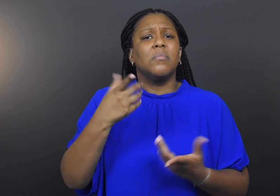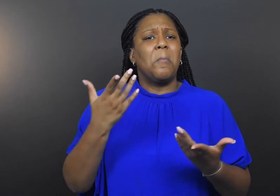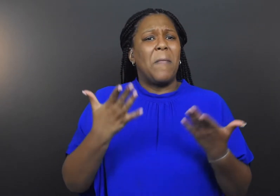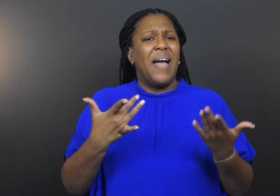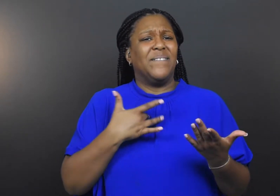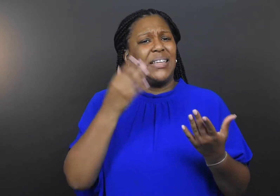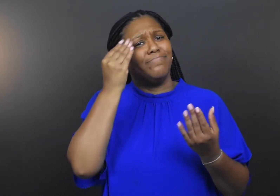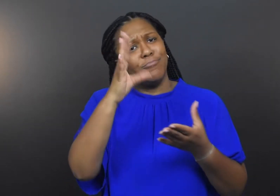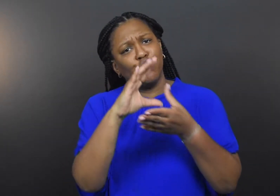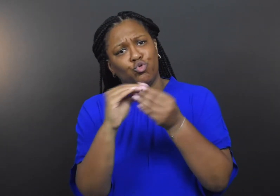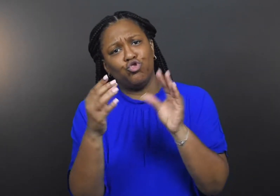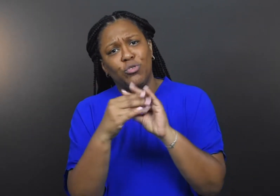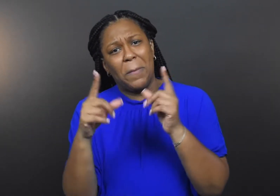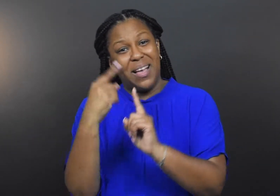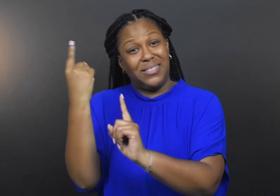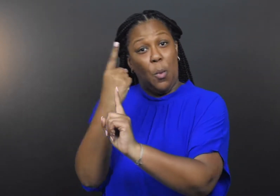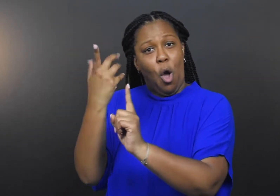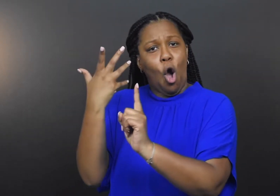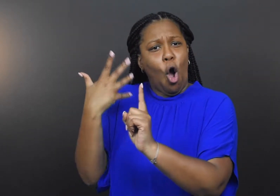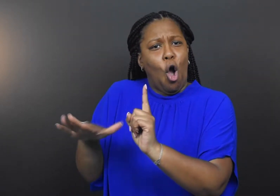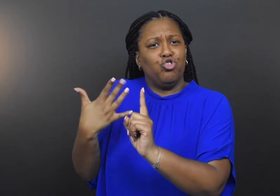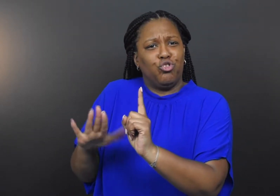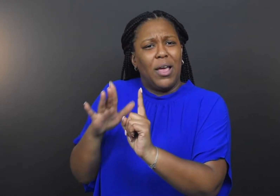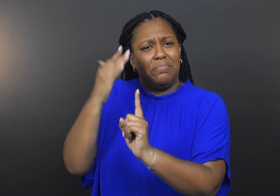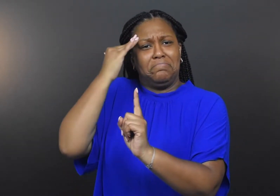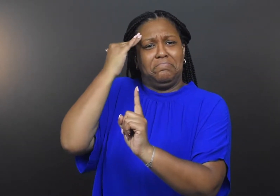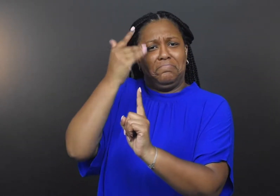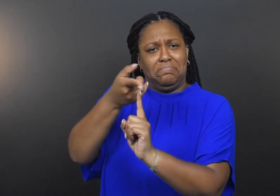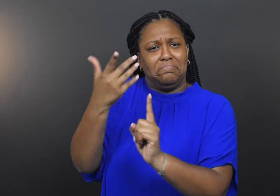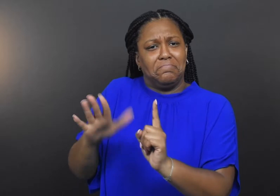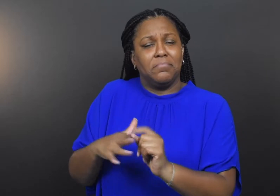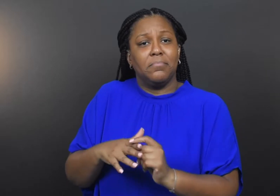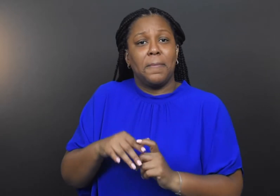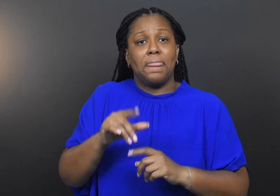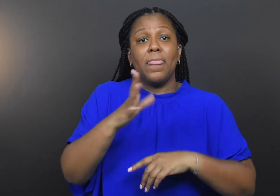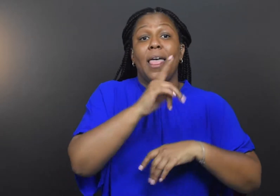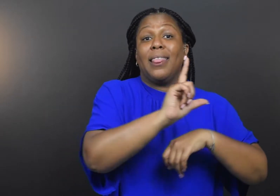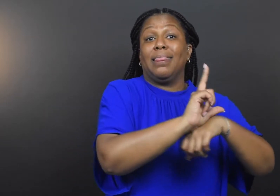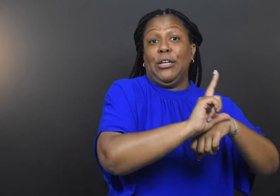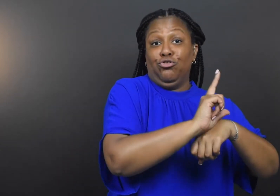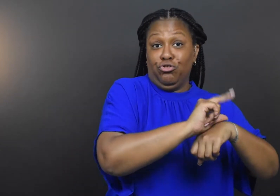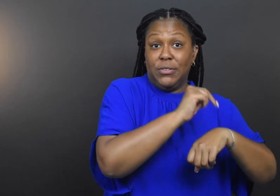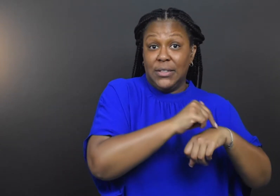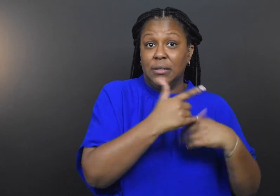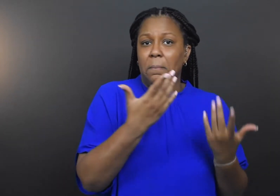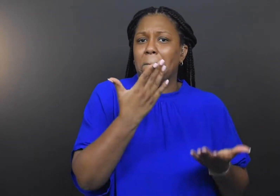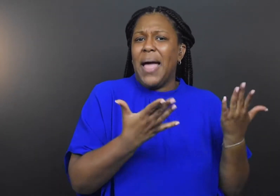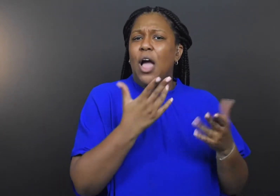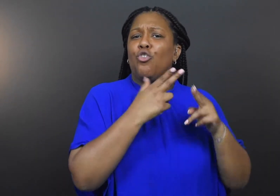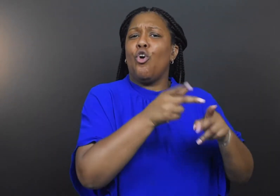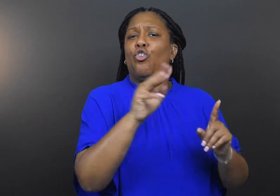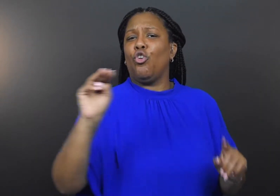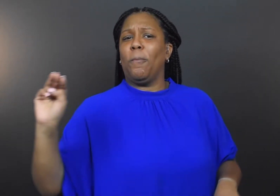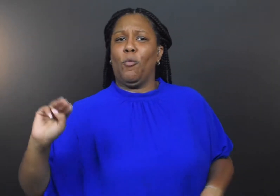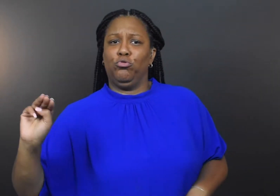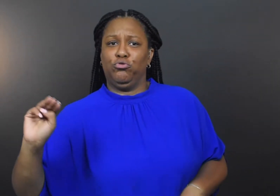might tell you a story about someone you already know. Leandris might call her “Marjorie.”